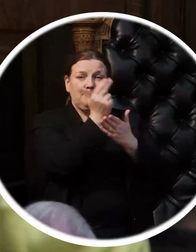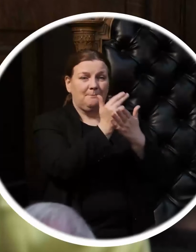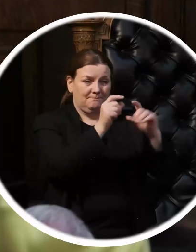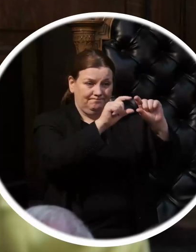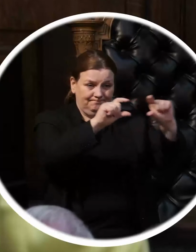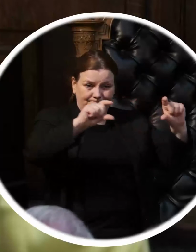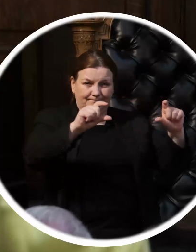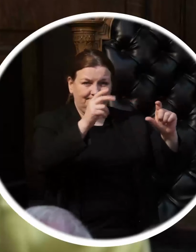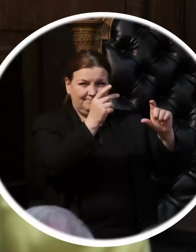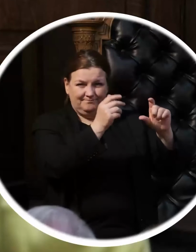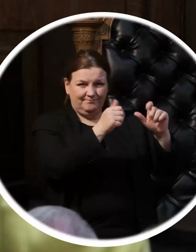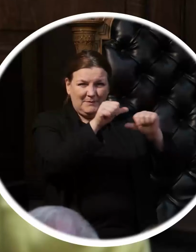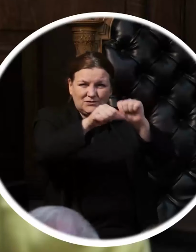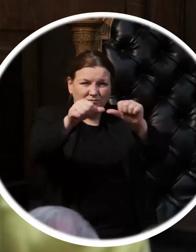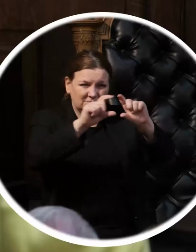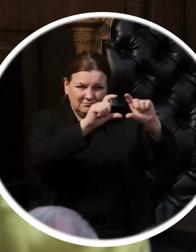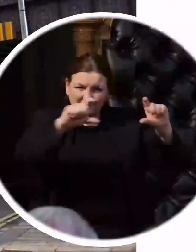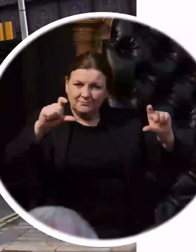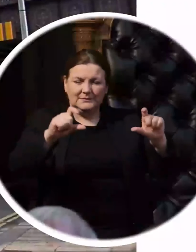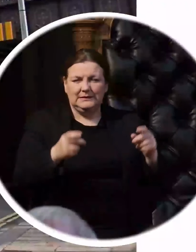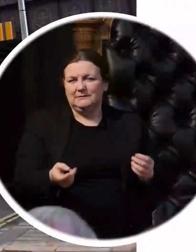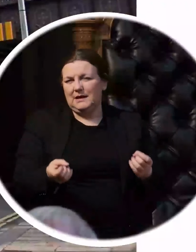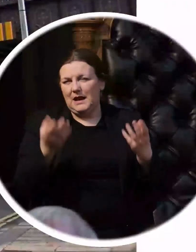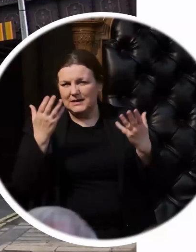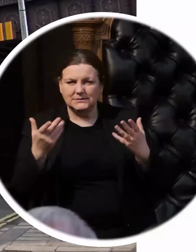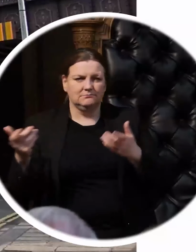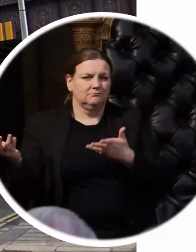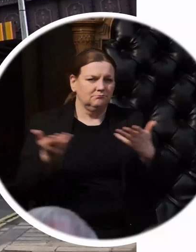It's light, it's transportable and it's incredibly cost effective.